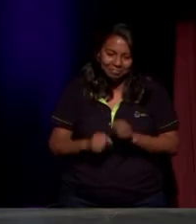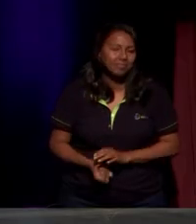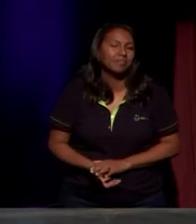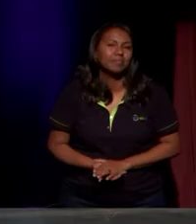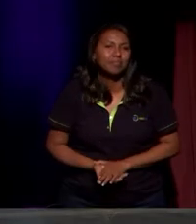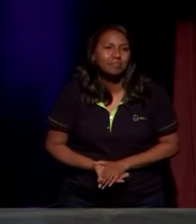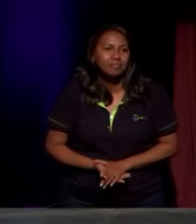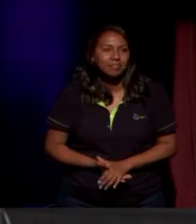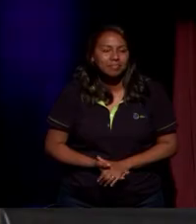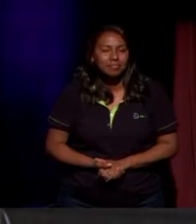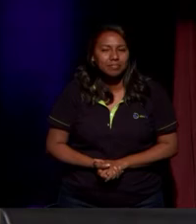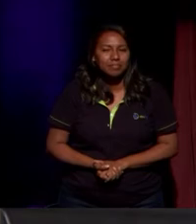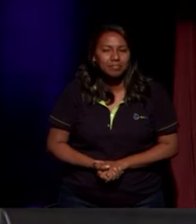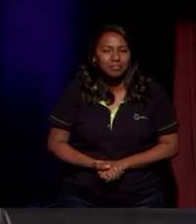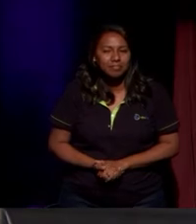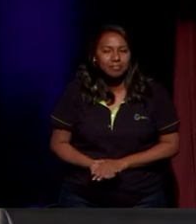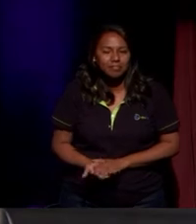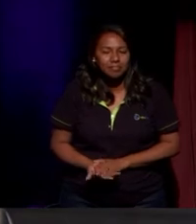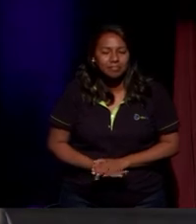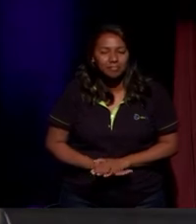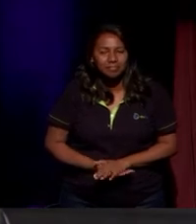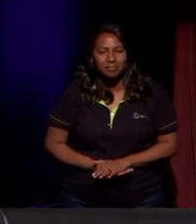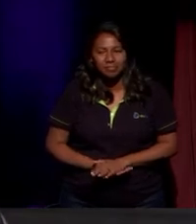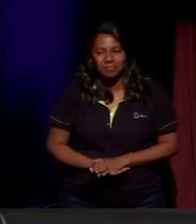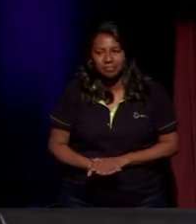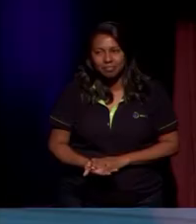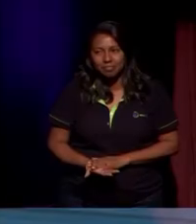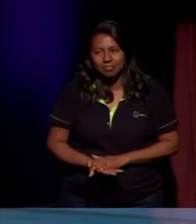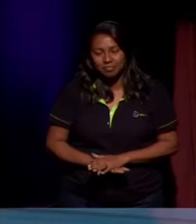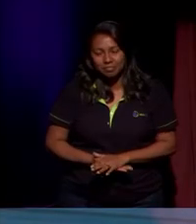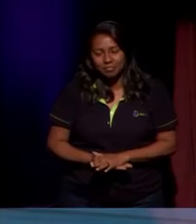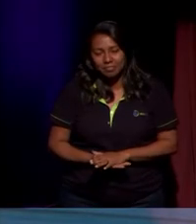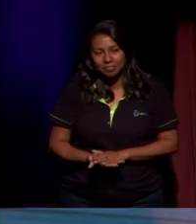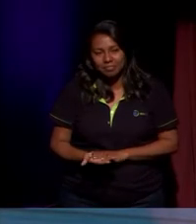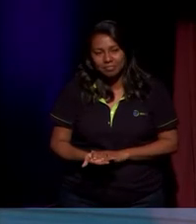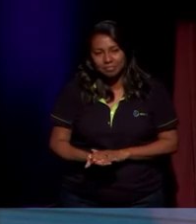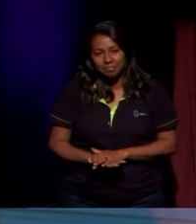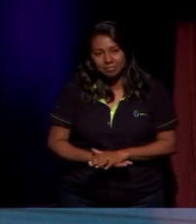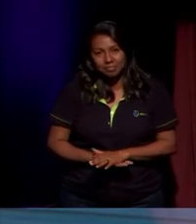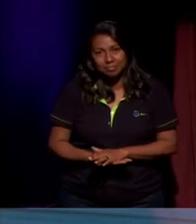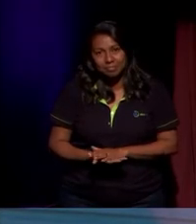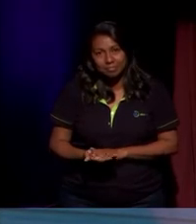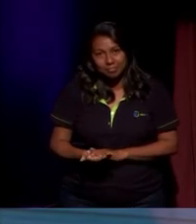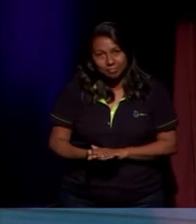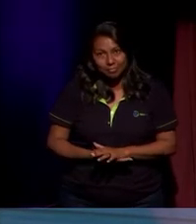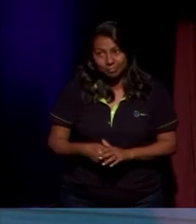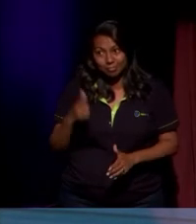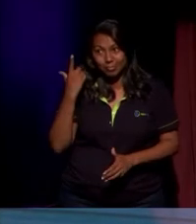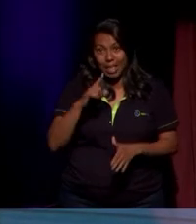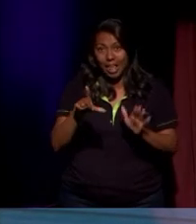Okay. Two minutes. As I have mentioned, we have achieved this Land Law,